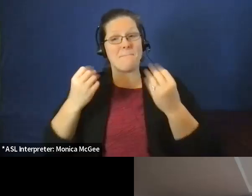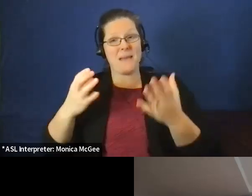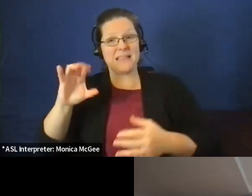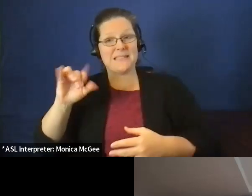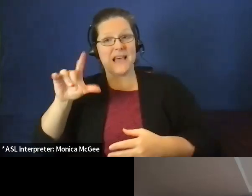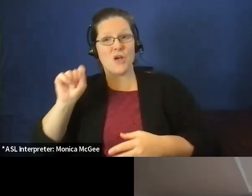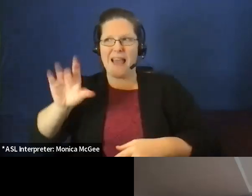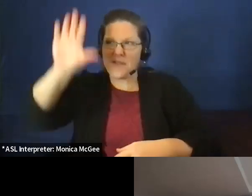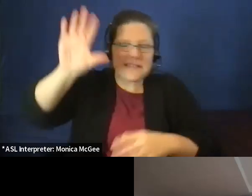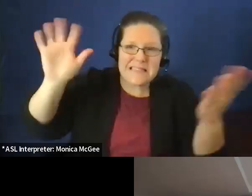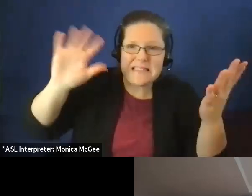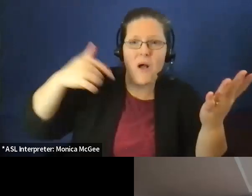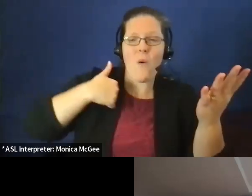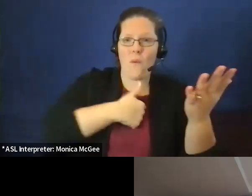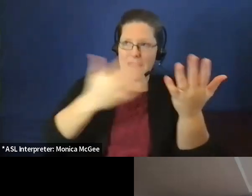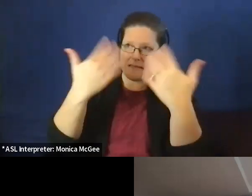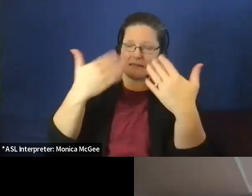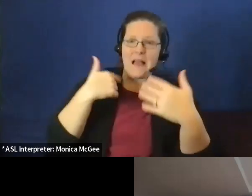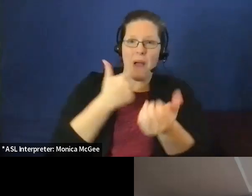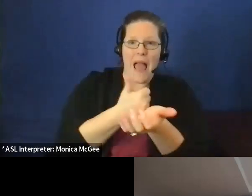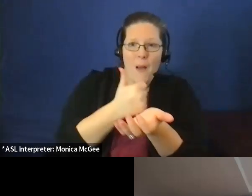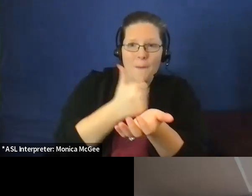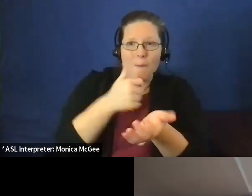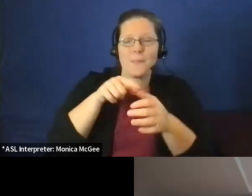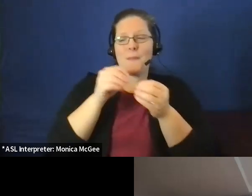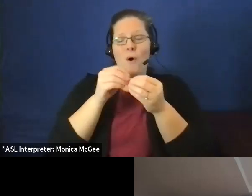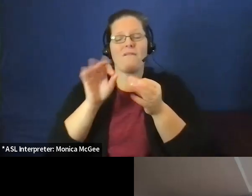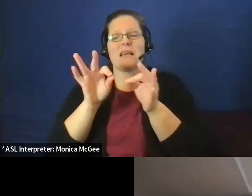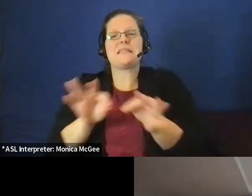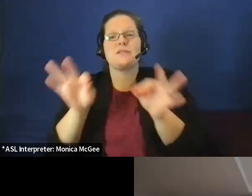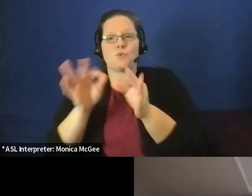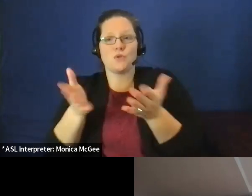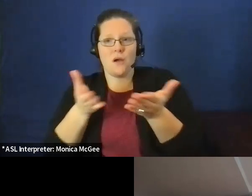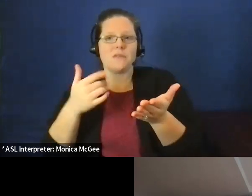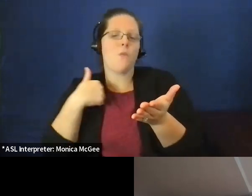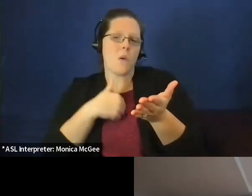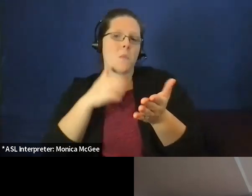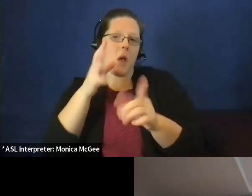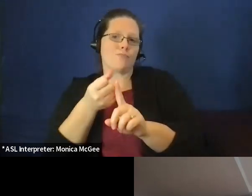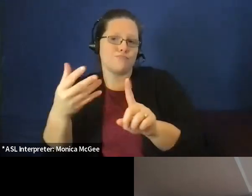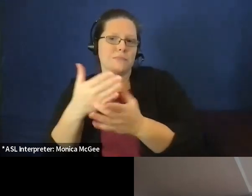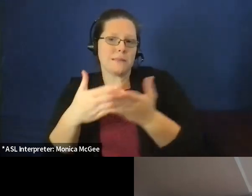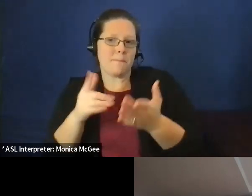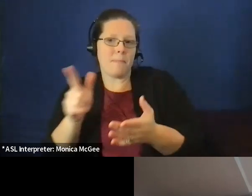are many essential services. You will hear about essential services. At the beginning of the COVID, many